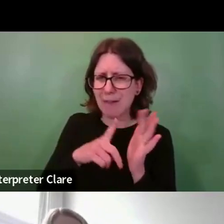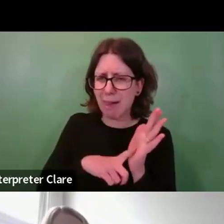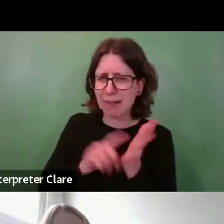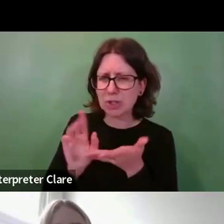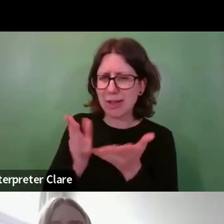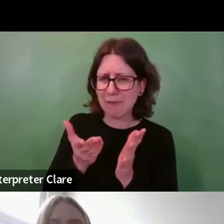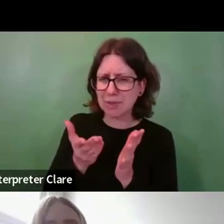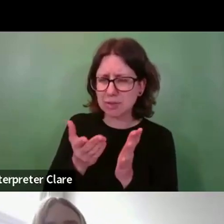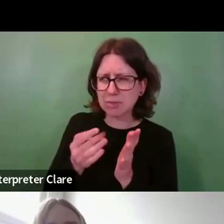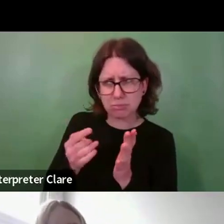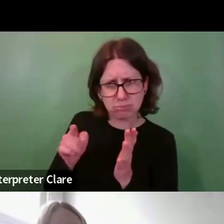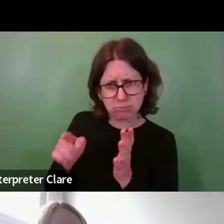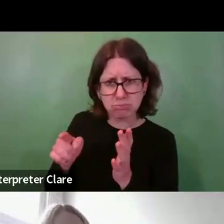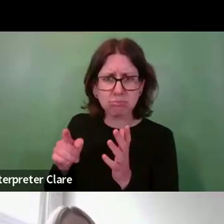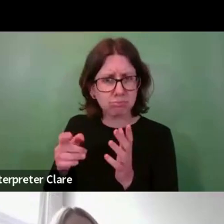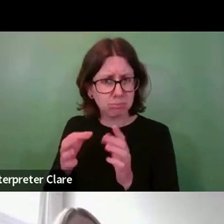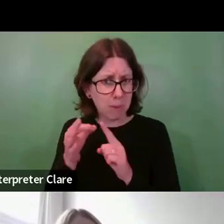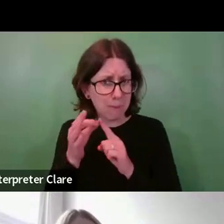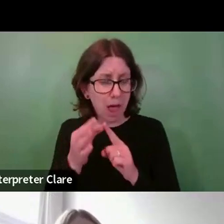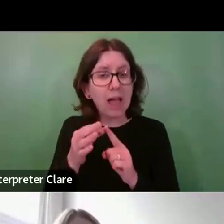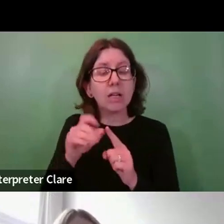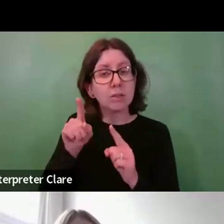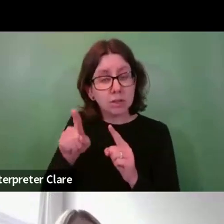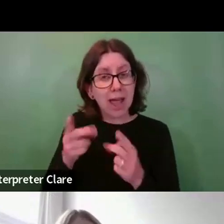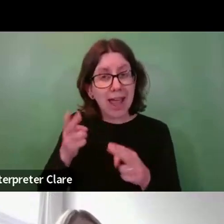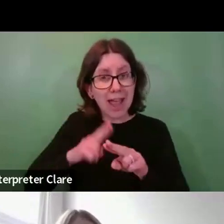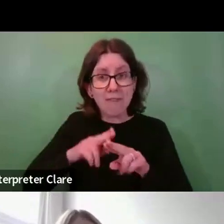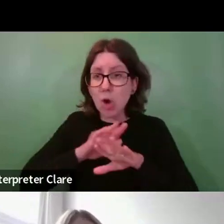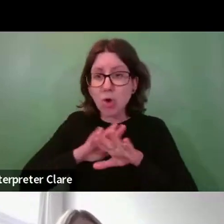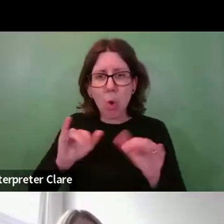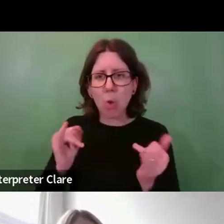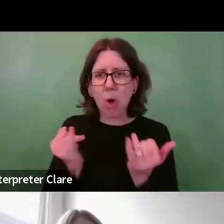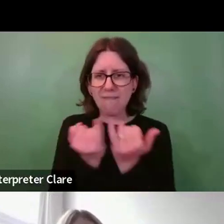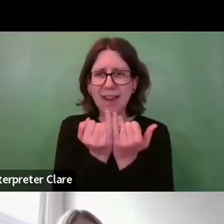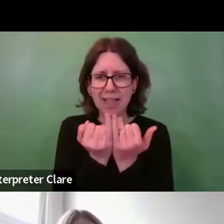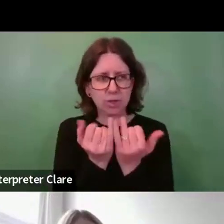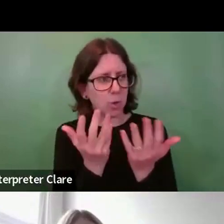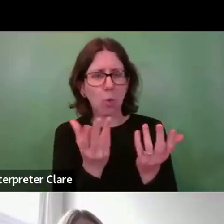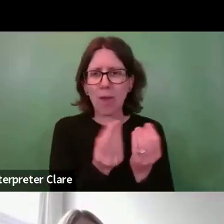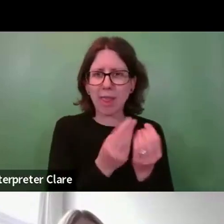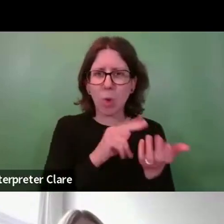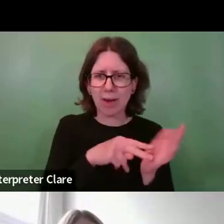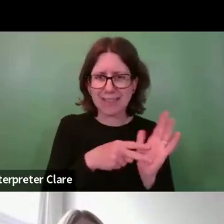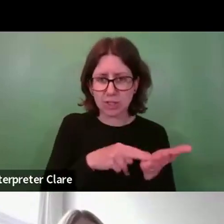so providing there isn't a conflict with the organization that you're applying for, being a civil servant in its,